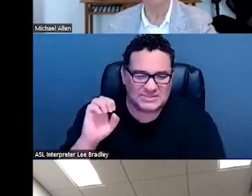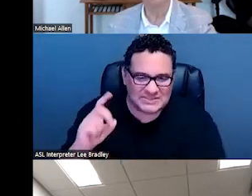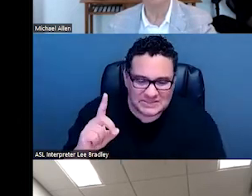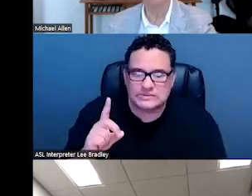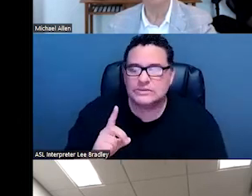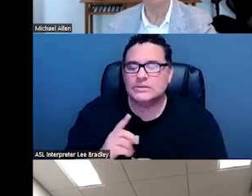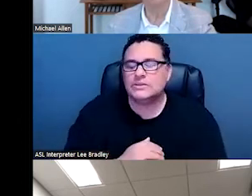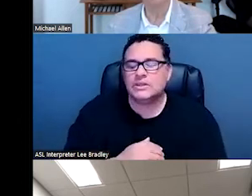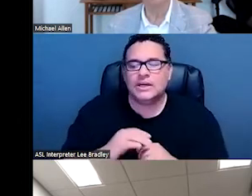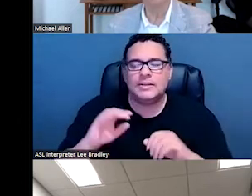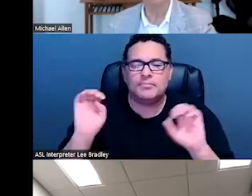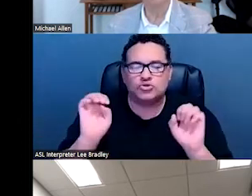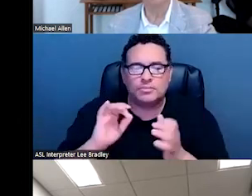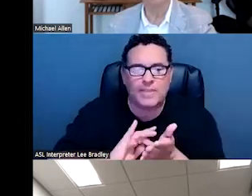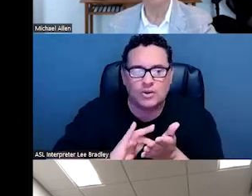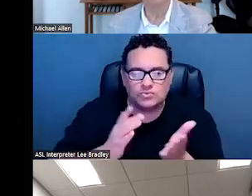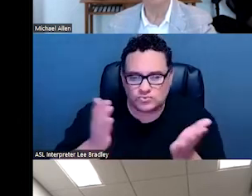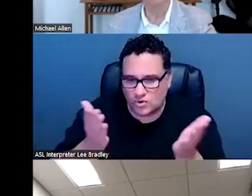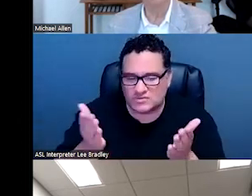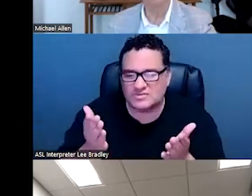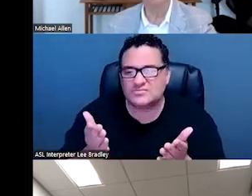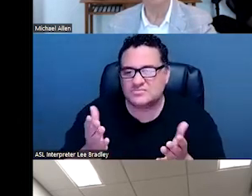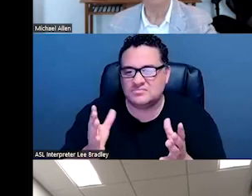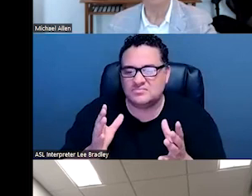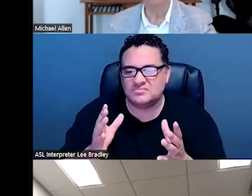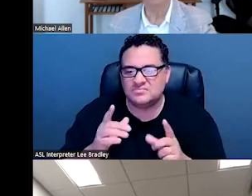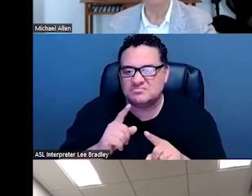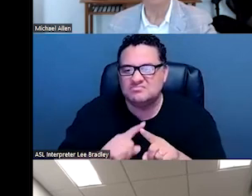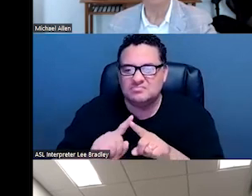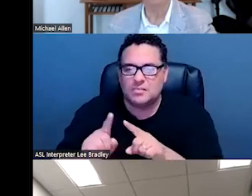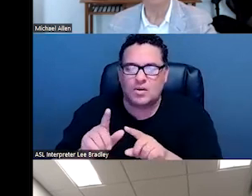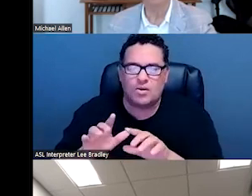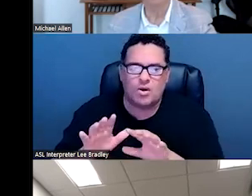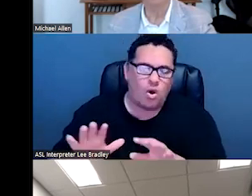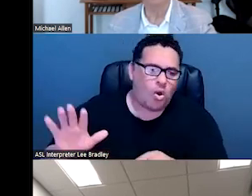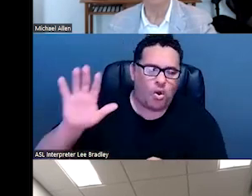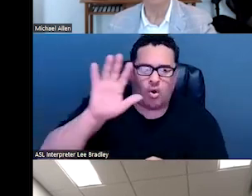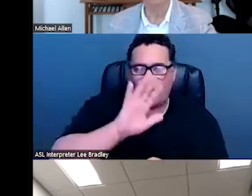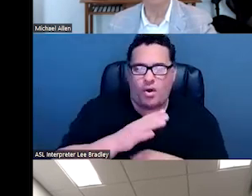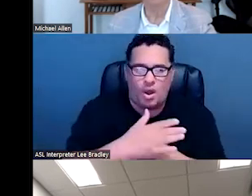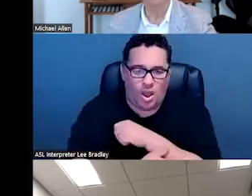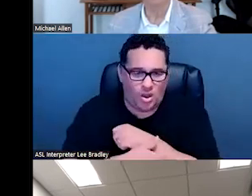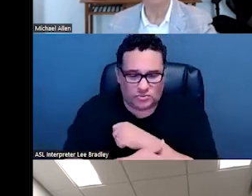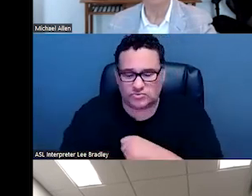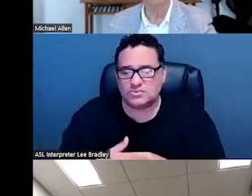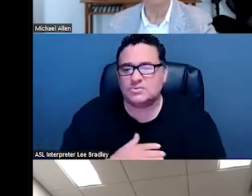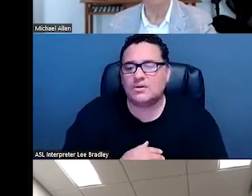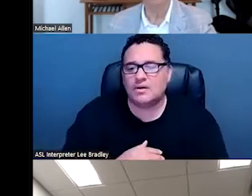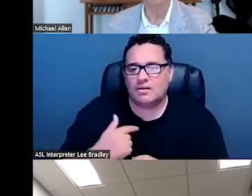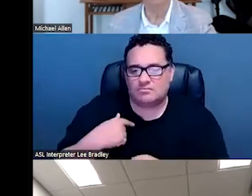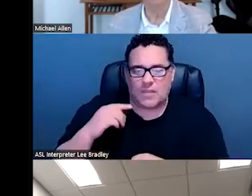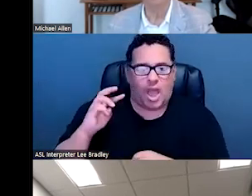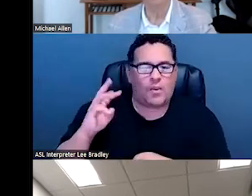MEDICAL SERVICES, ETC. AROUND THE COUNTRY. I HAVE BEEN ASKED TO COLEAD THAT EFFORT.